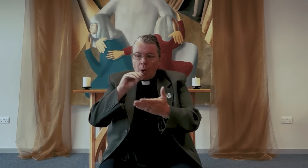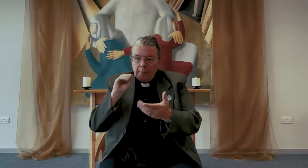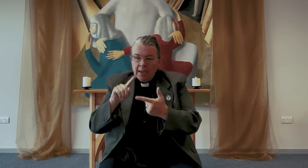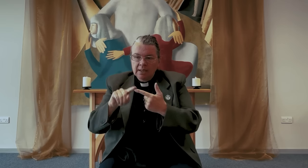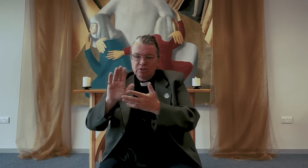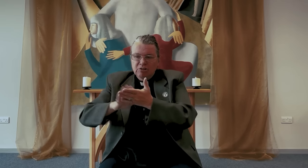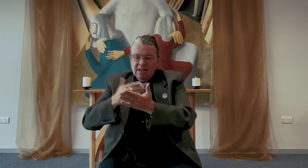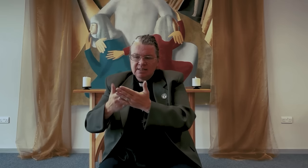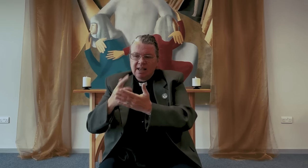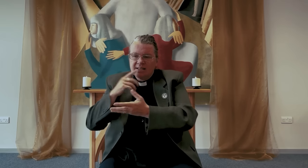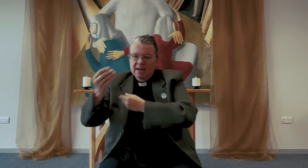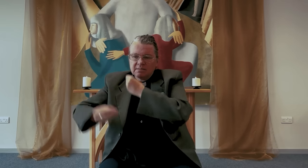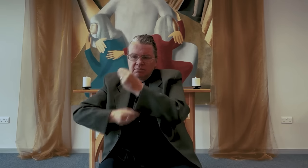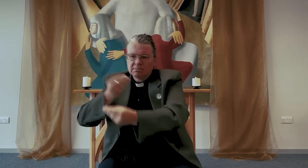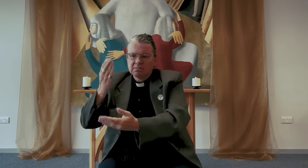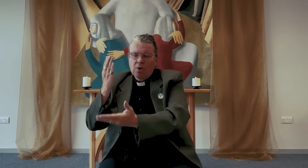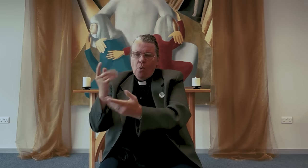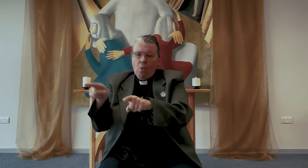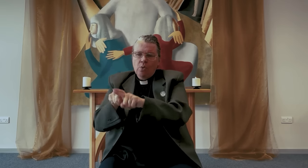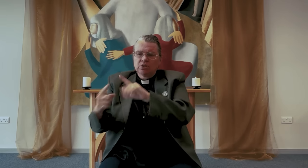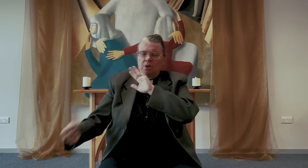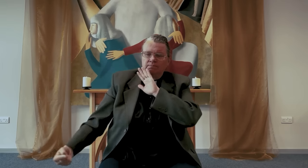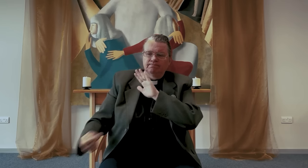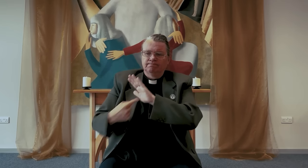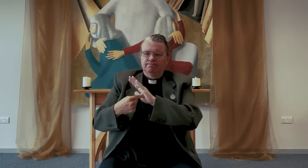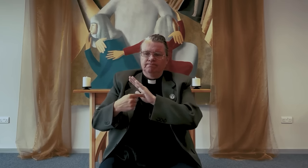to this formation of our identity as Christians.